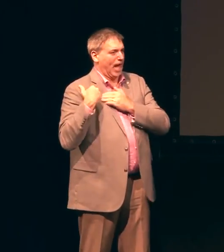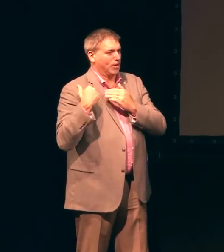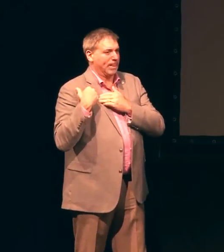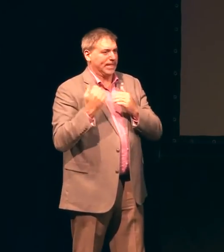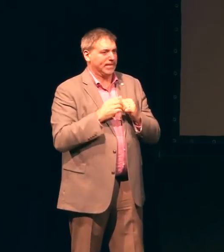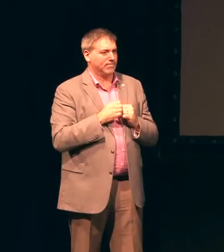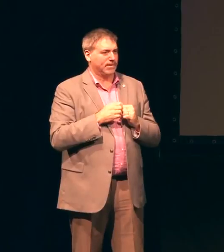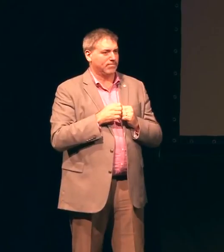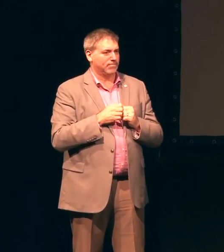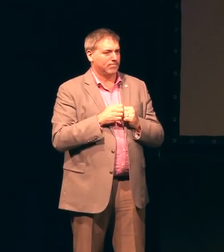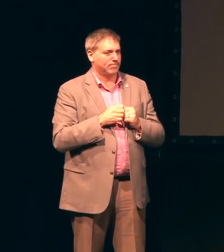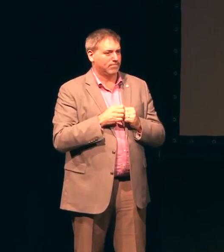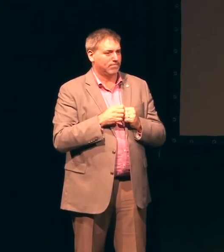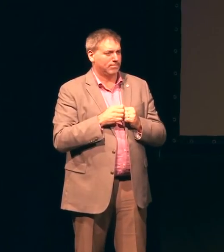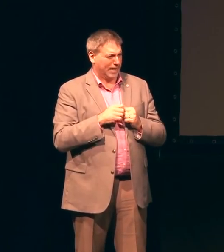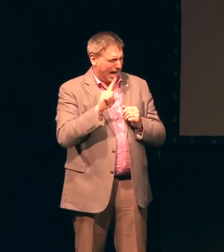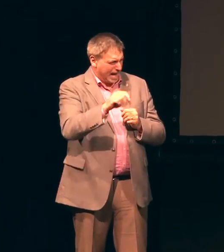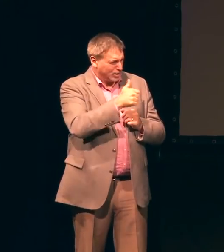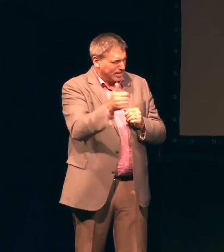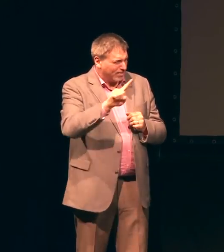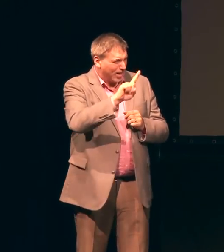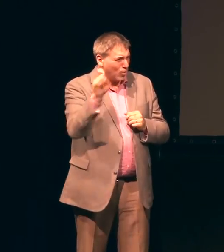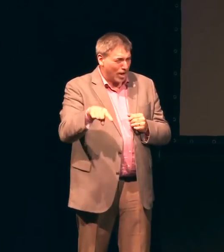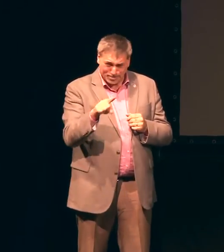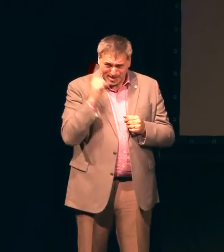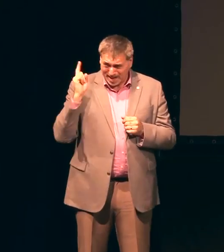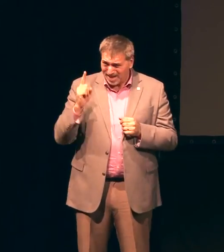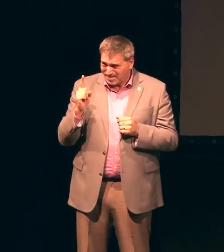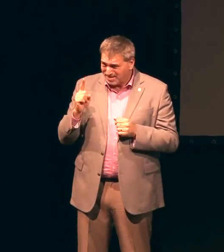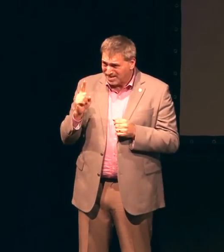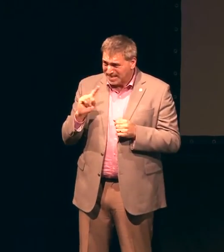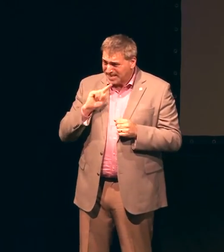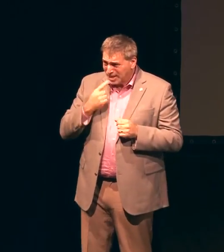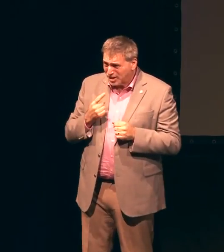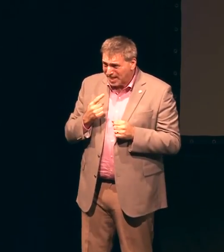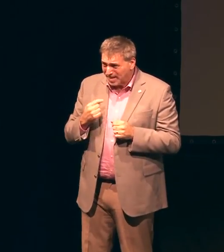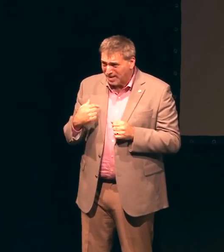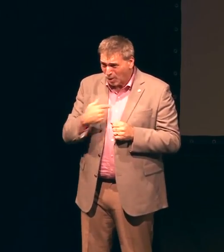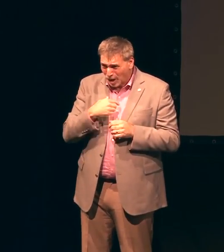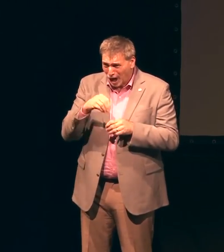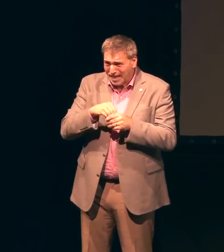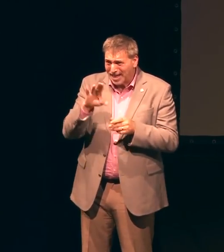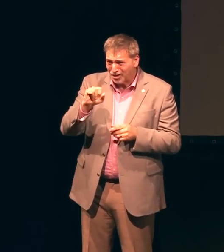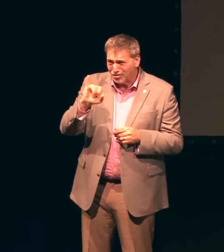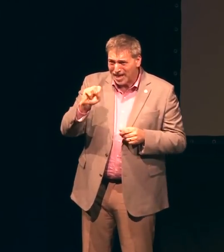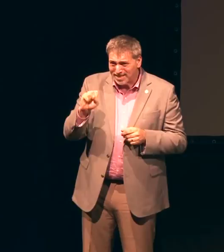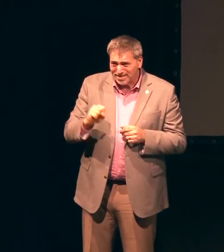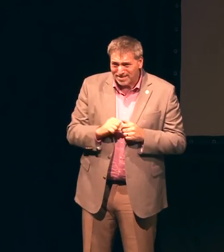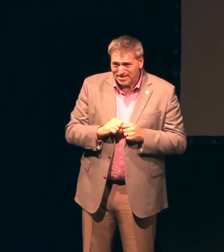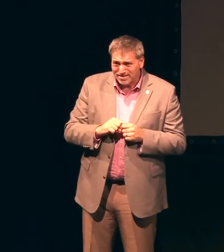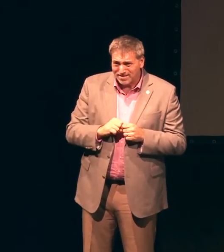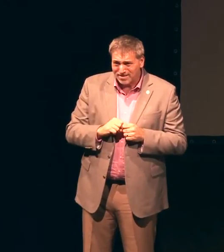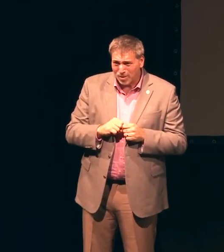you can do yourselves with accountability? What is it you're accountable for? It's a question to ask because this is serious, we are